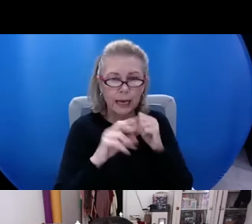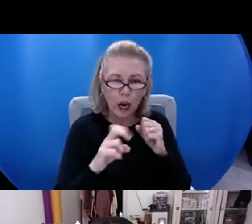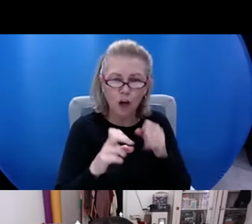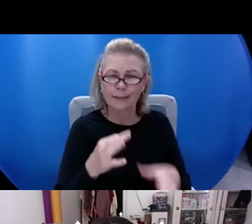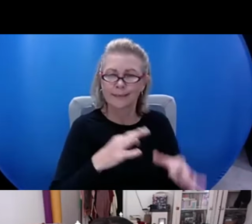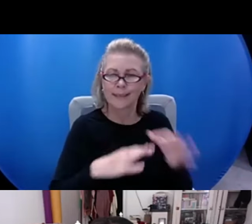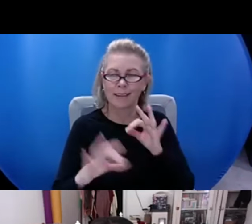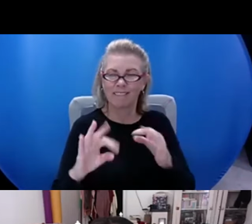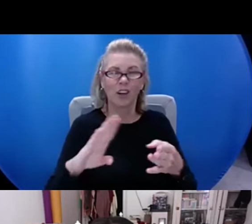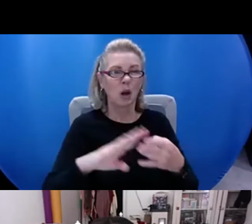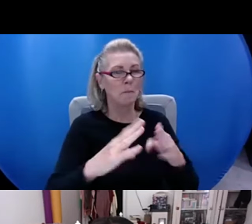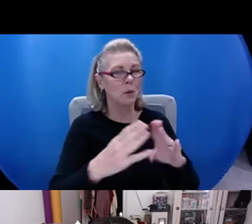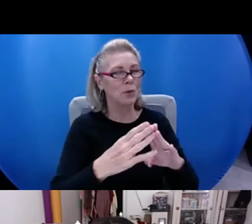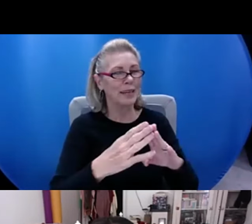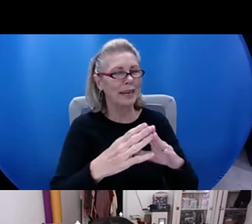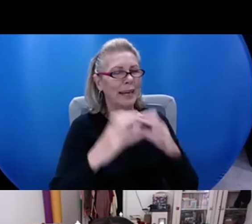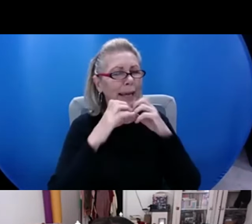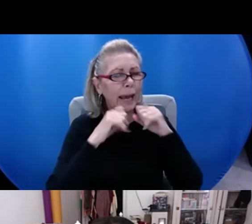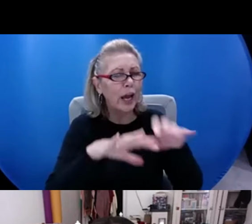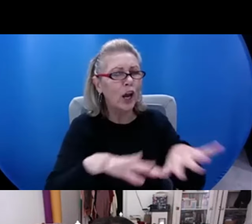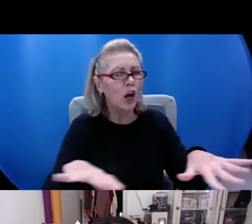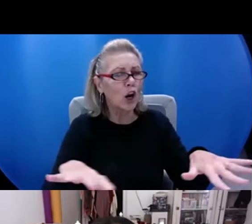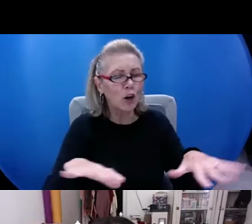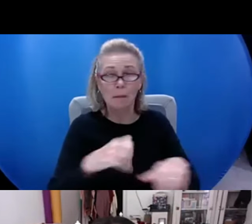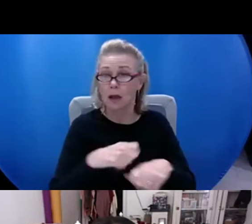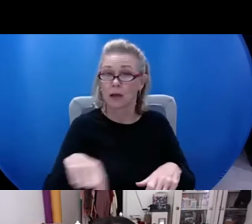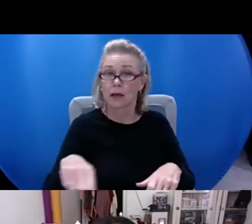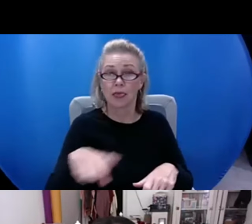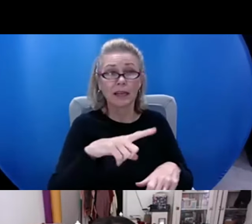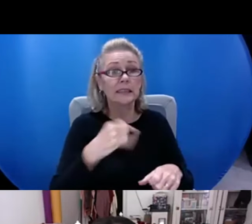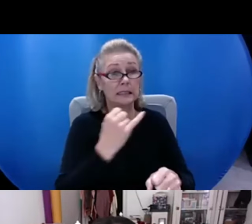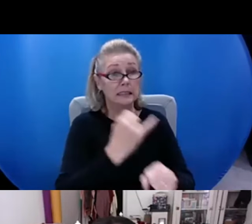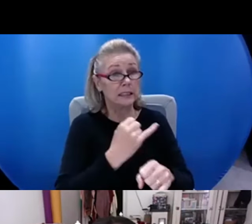and I think making these collective and institutional changes is really necessary for